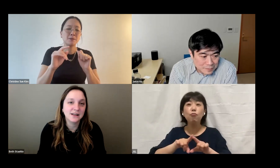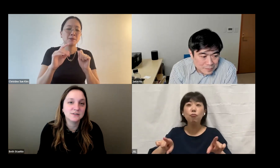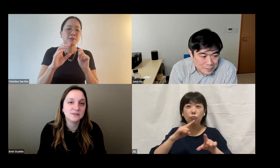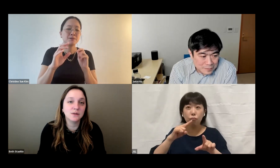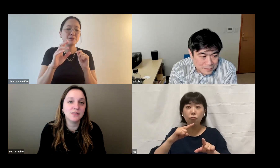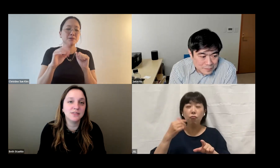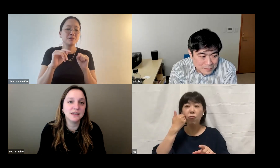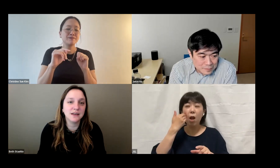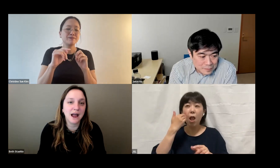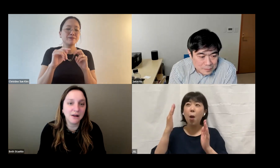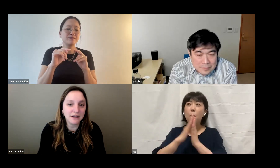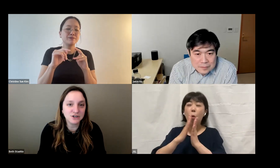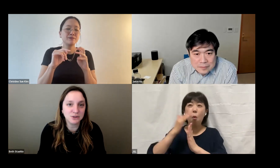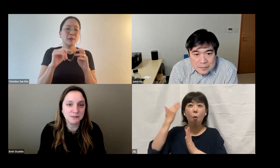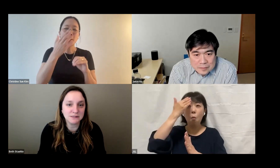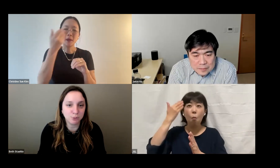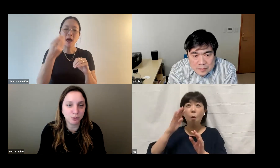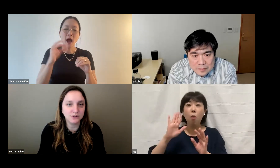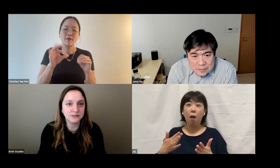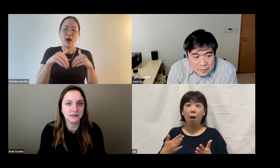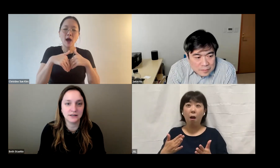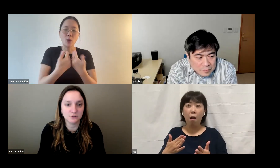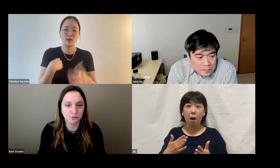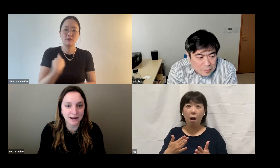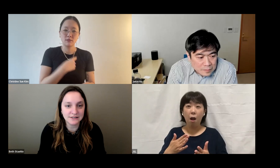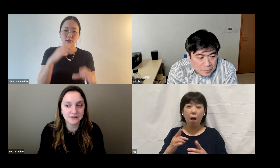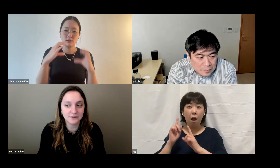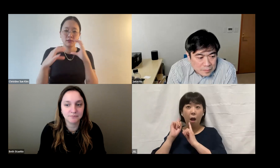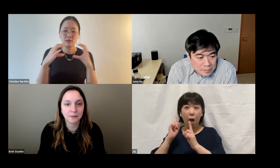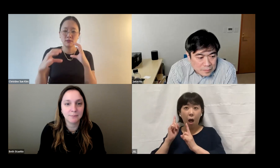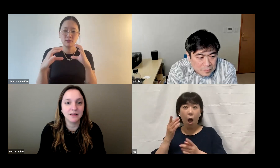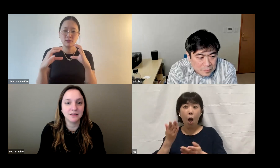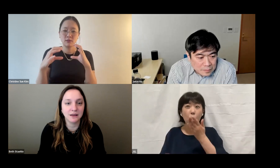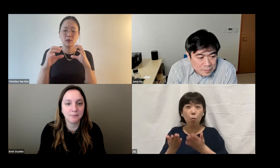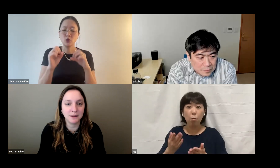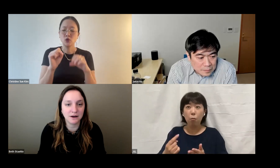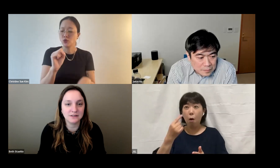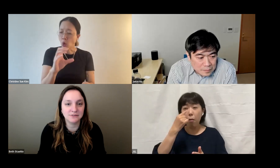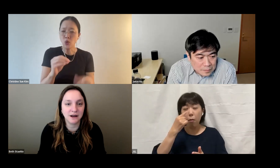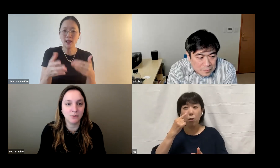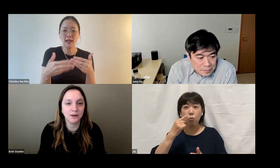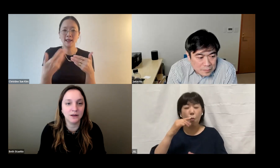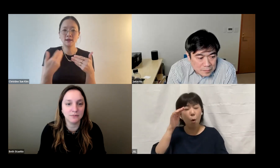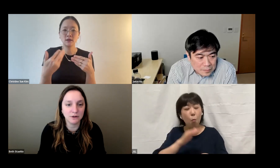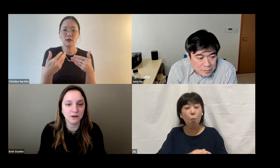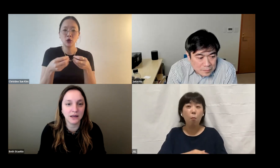So the allyship is important. It's great. But I think because of how we communicate,